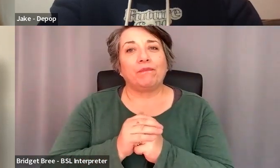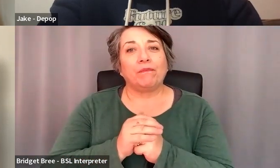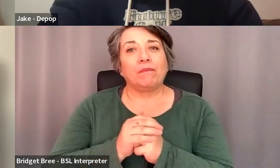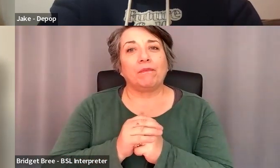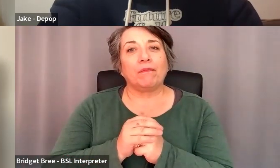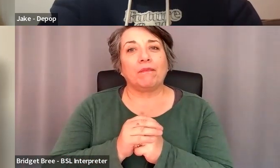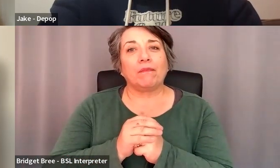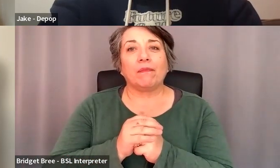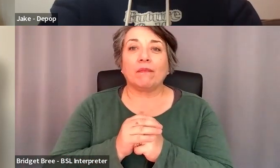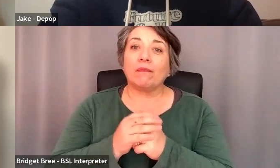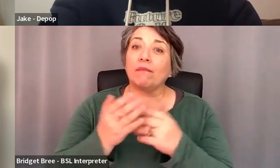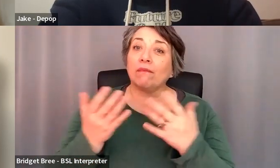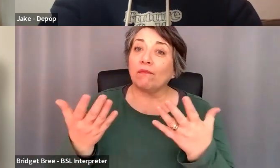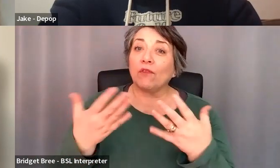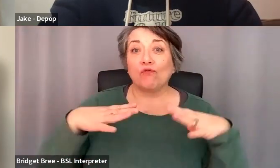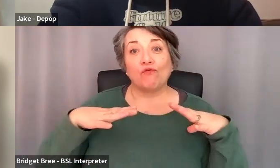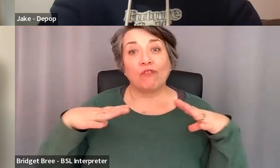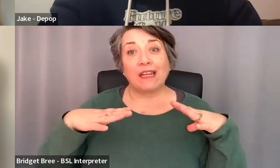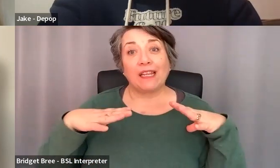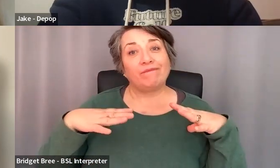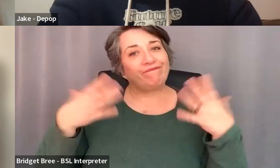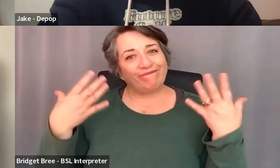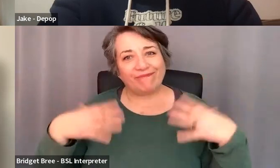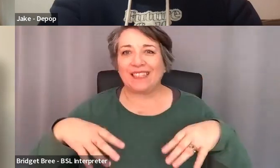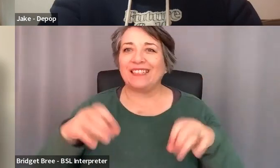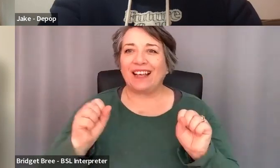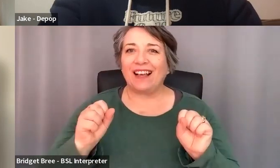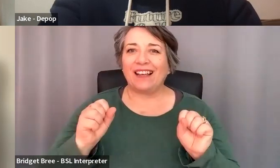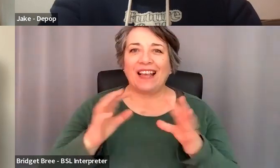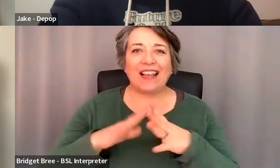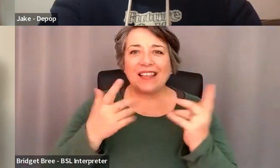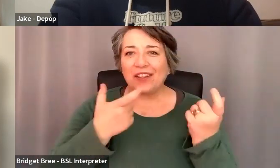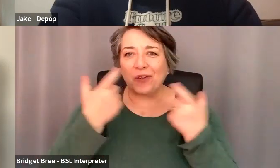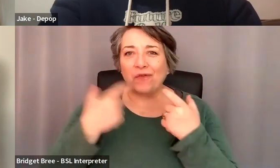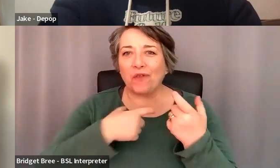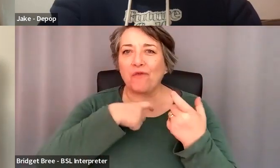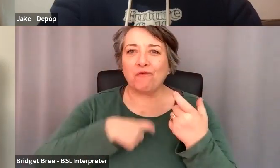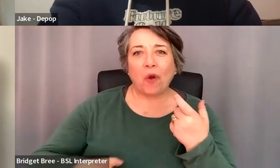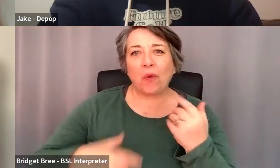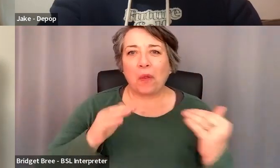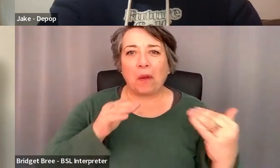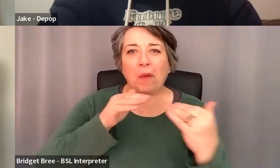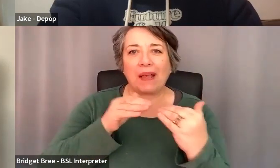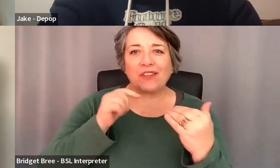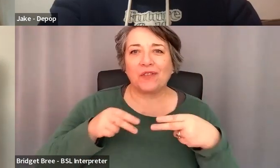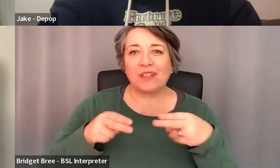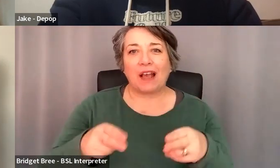Okay. So if everyone's set up, let's get going and find you a role that suits your style. My name is Lee. I'm an account manager.